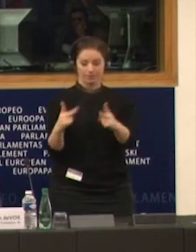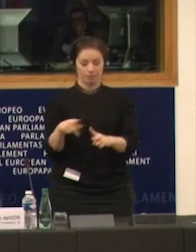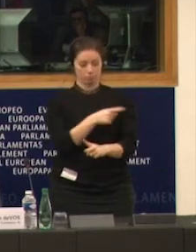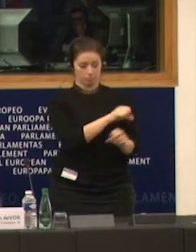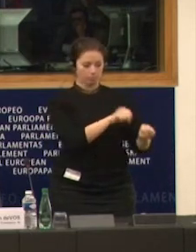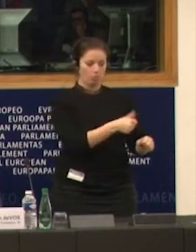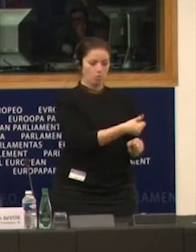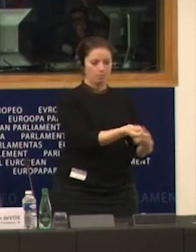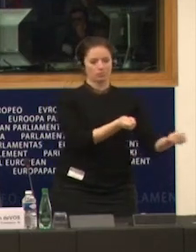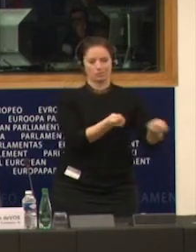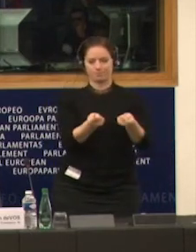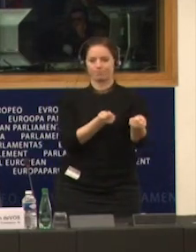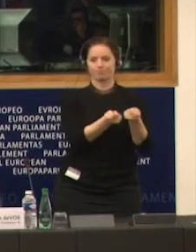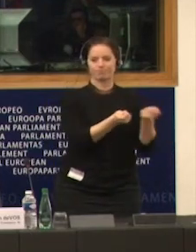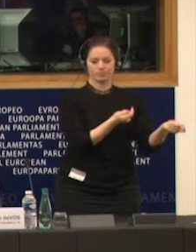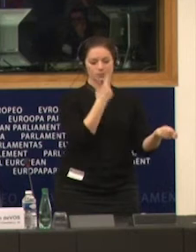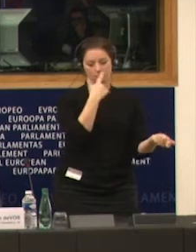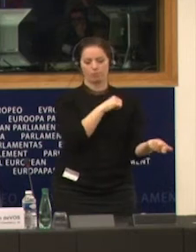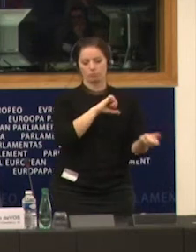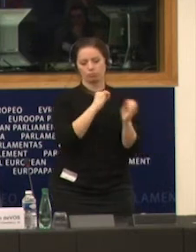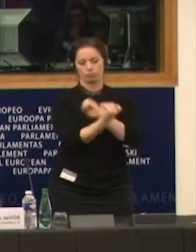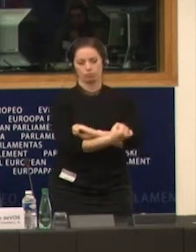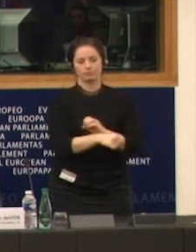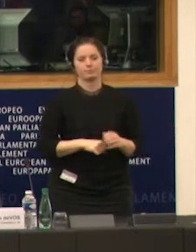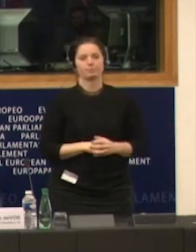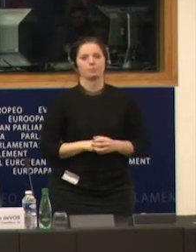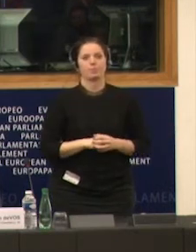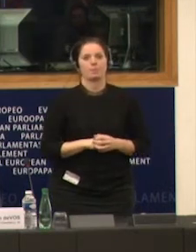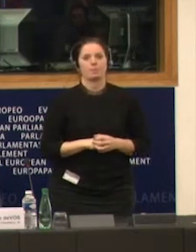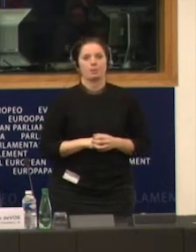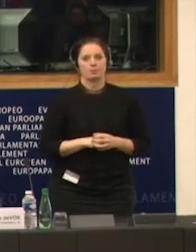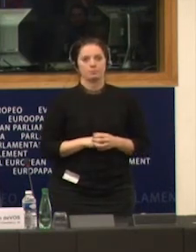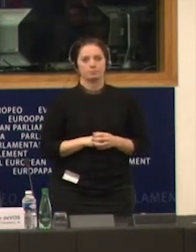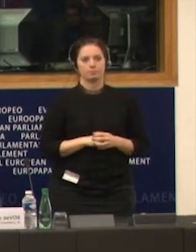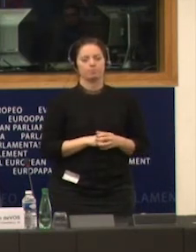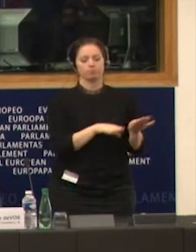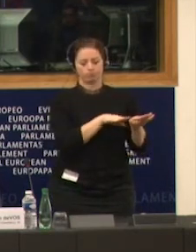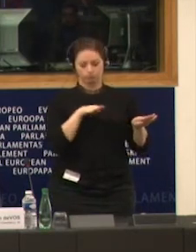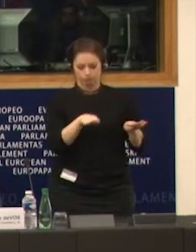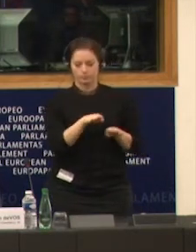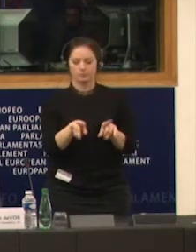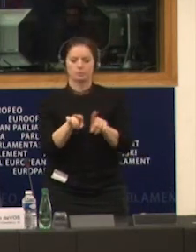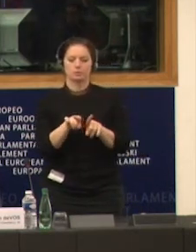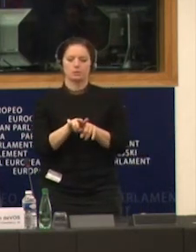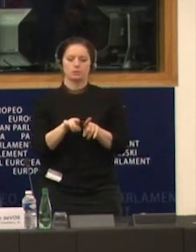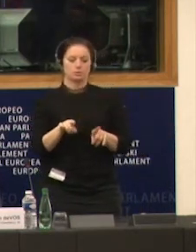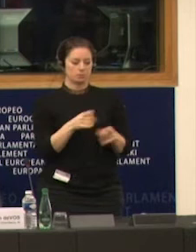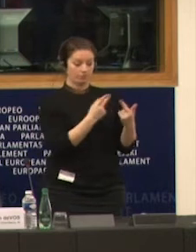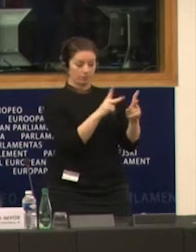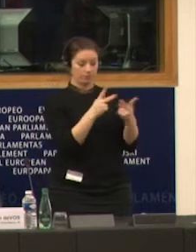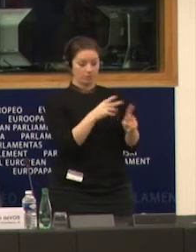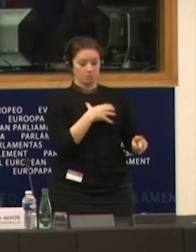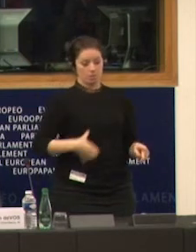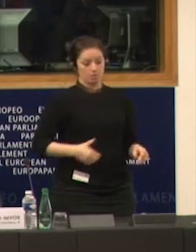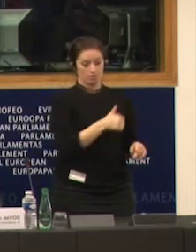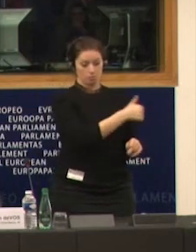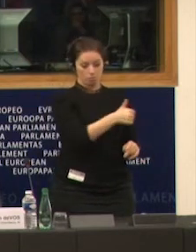employment and benefits. But also for the mental health care of young people with disabilities.